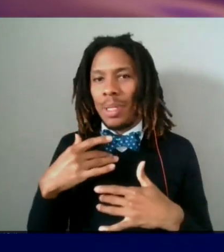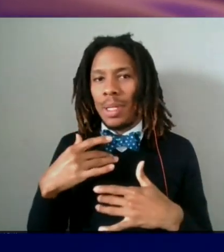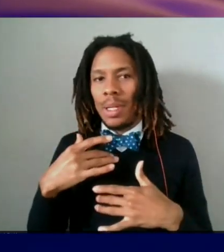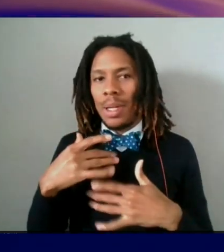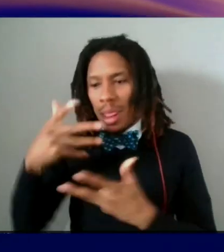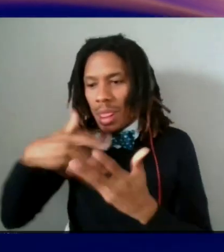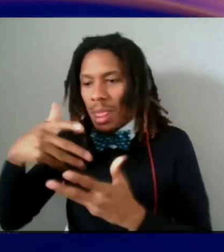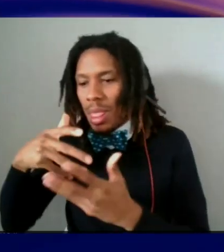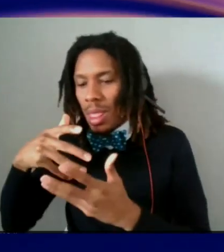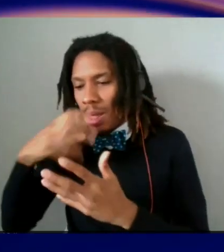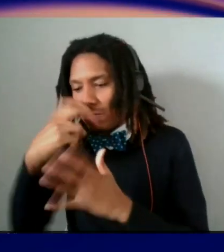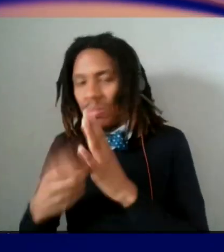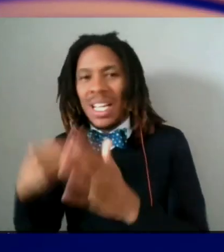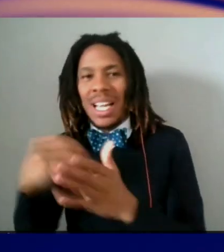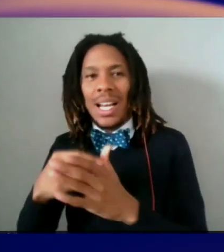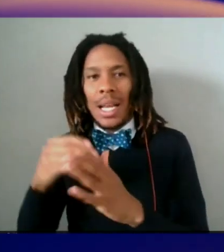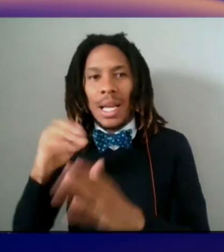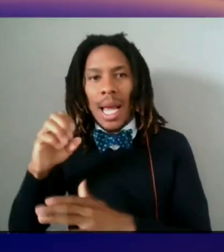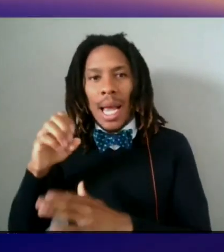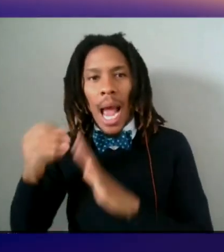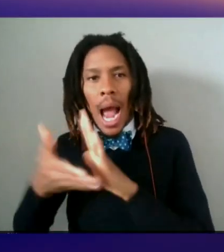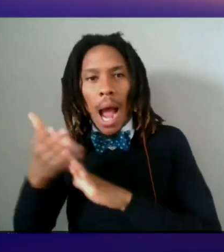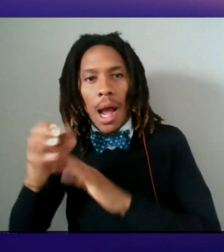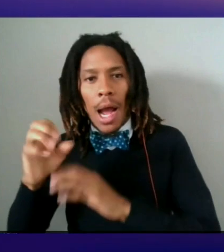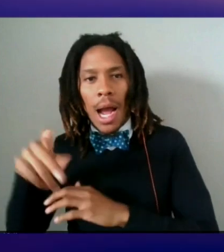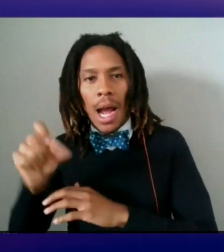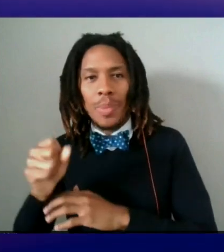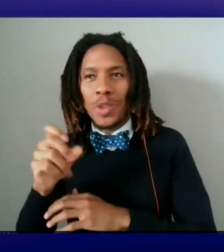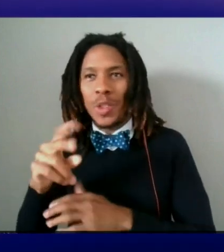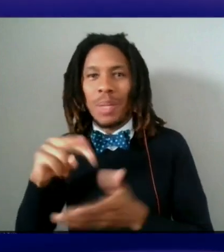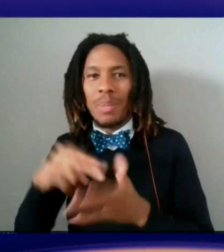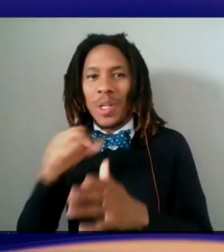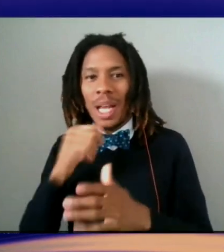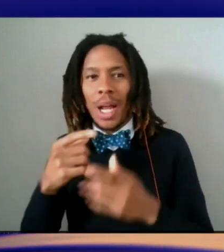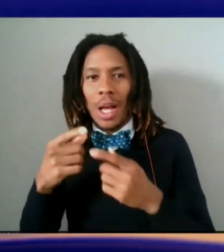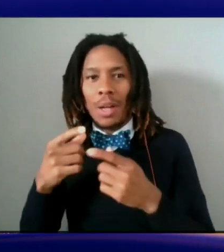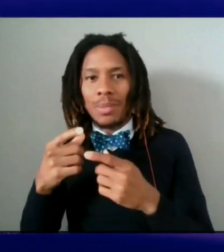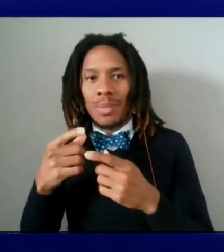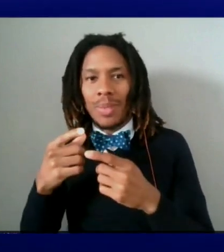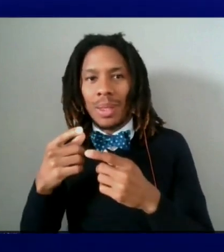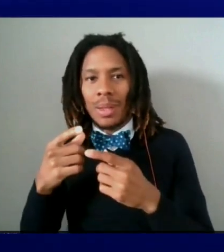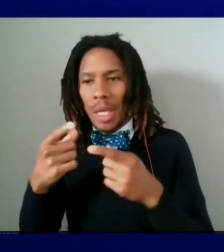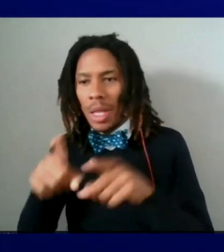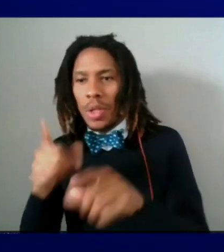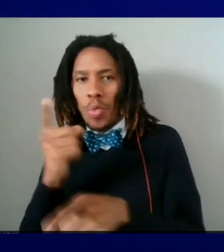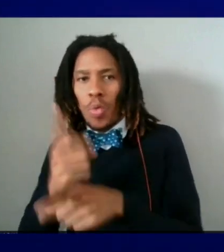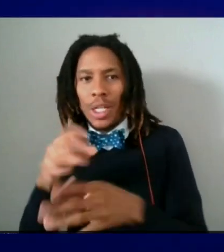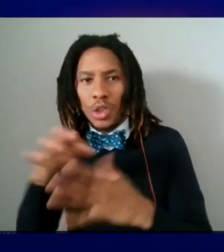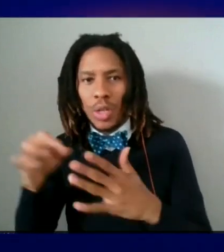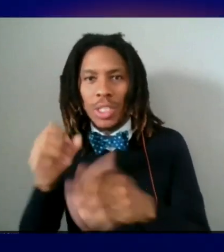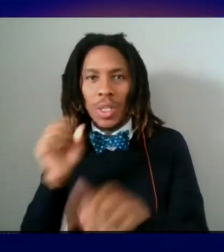And so then you're not aligned to the right choice of work when you're having to run operations